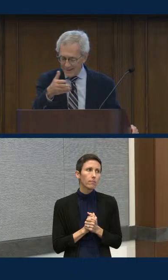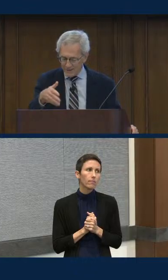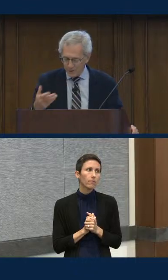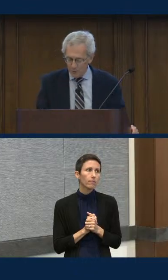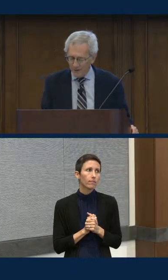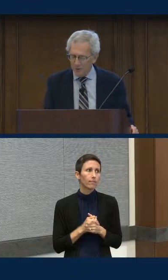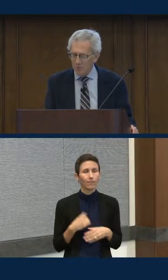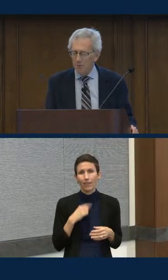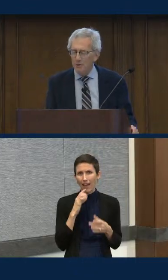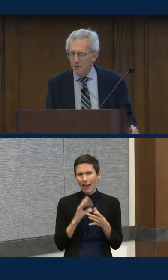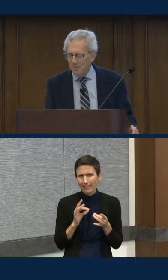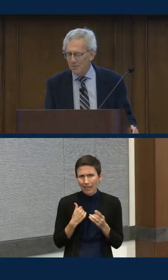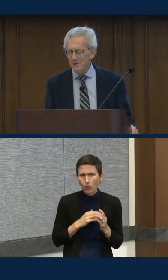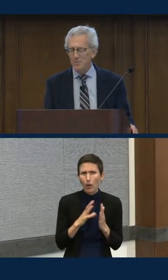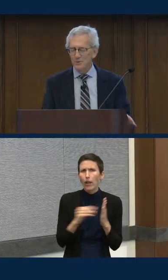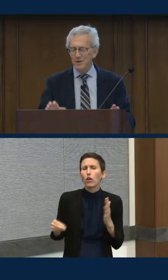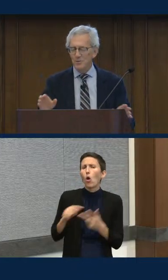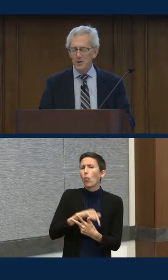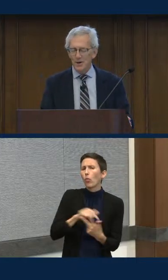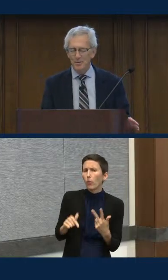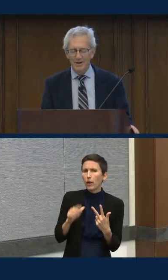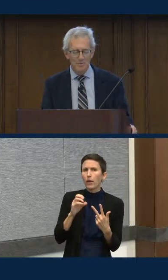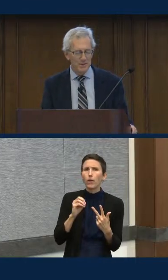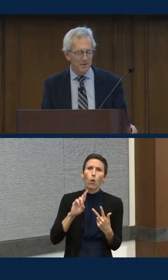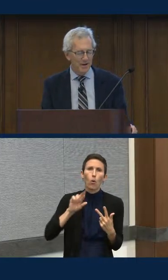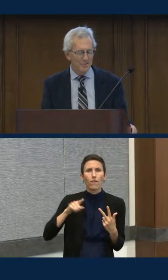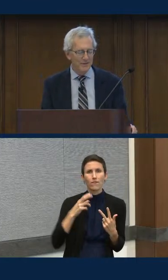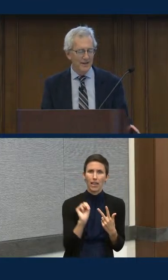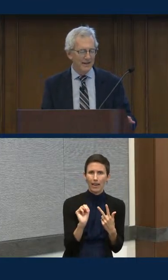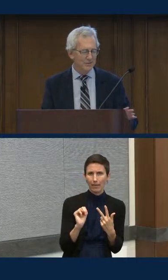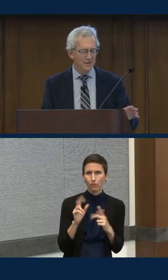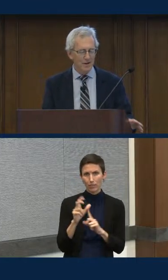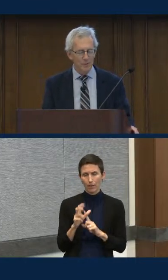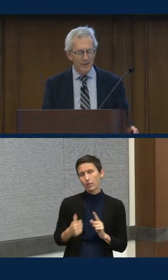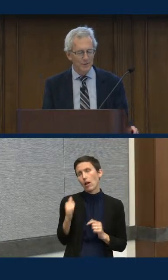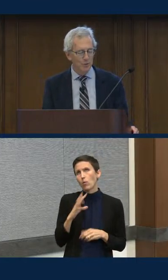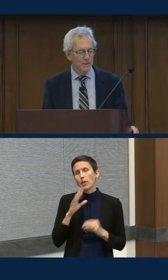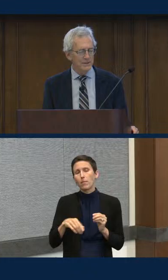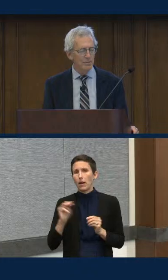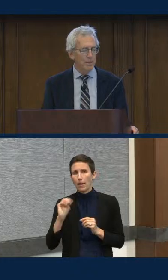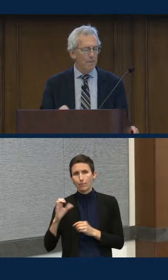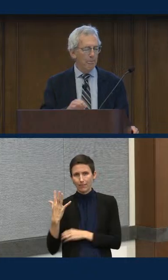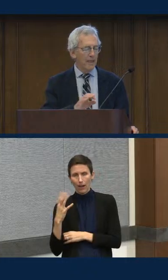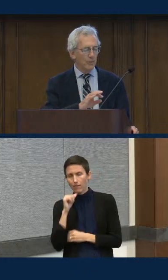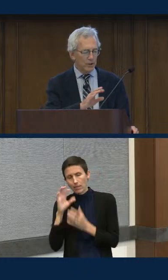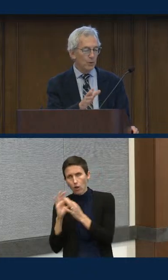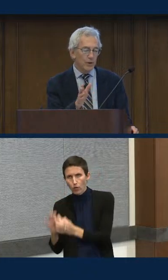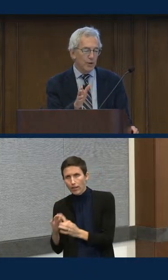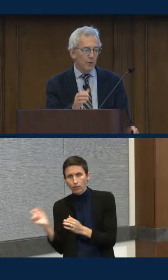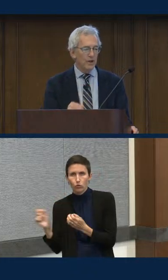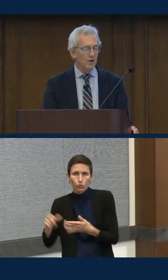three orphan receptors and won't talk about MC5 today, it's not